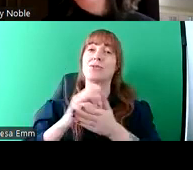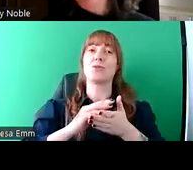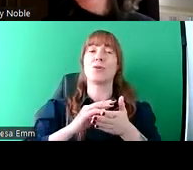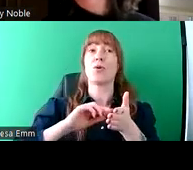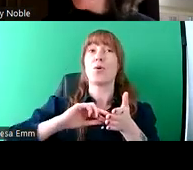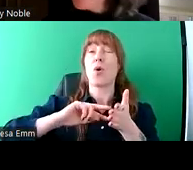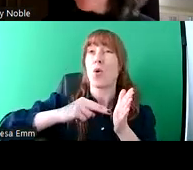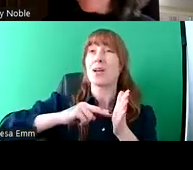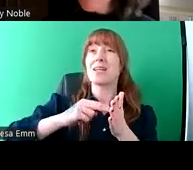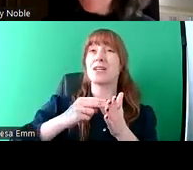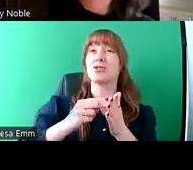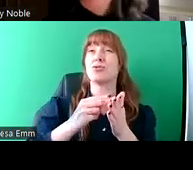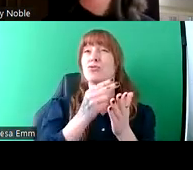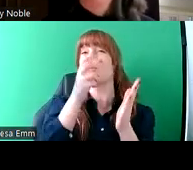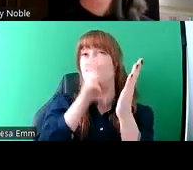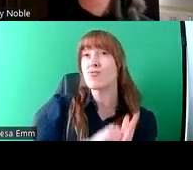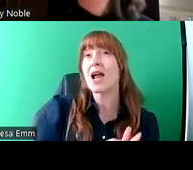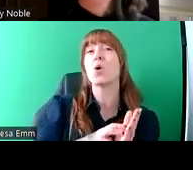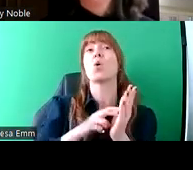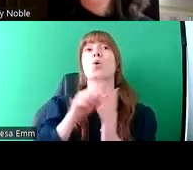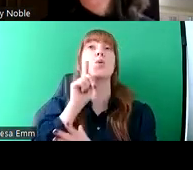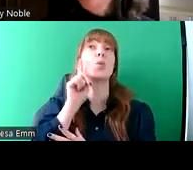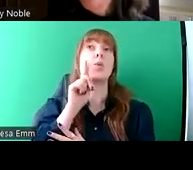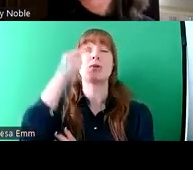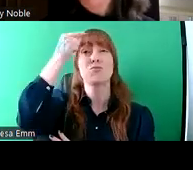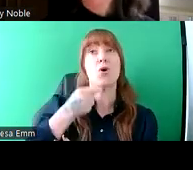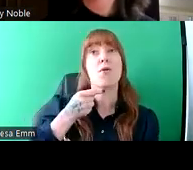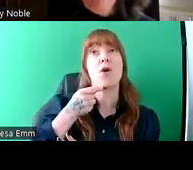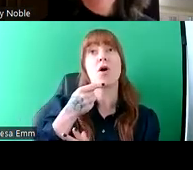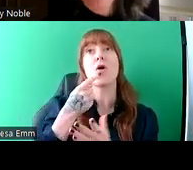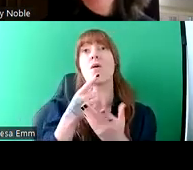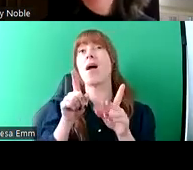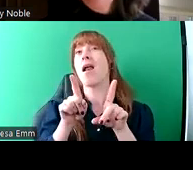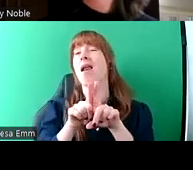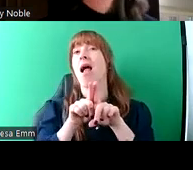date back to Women in Profile, taking in projects like Castlemilk Womanhouse,